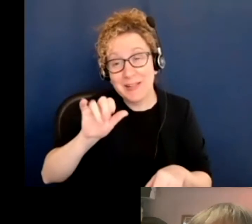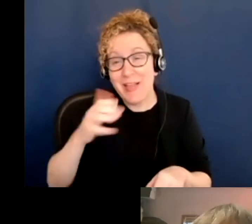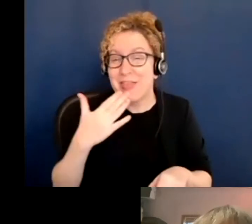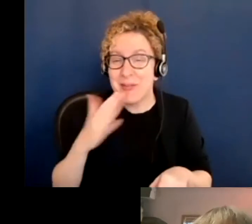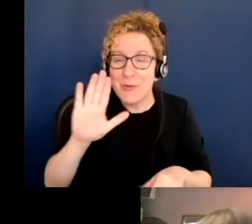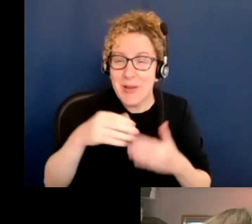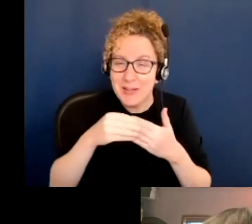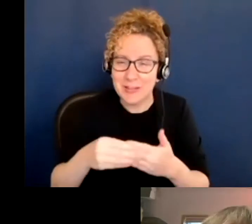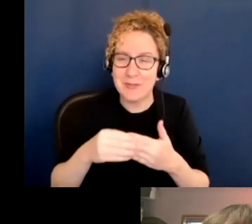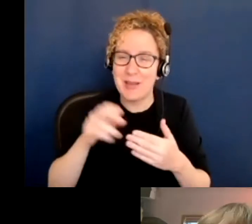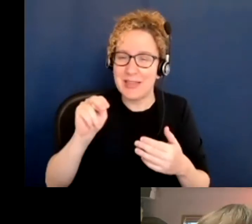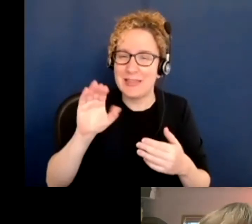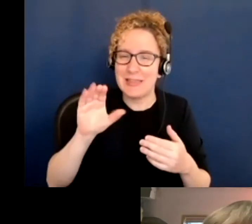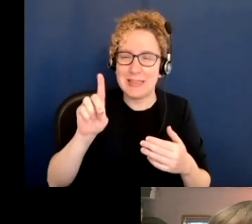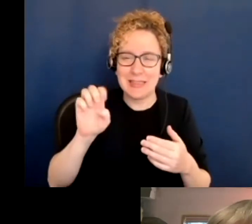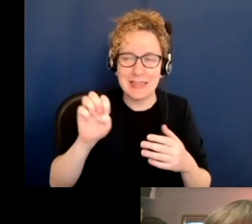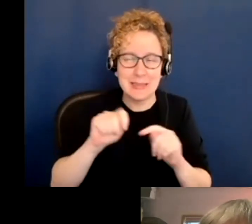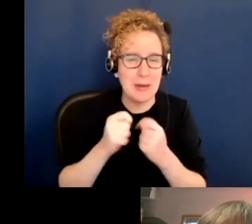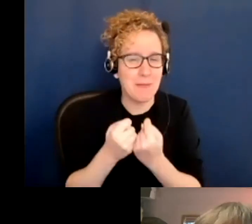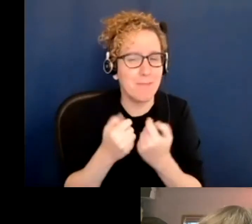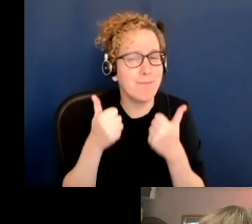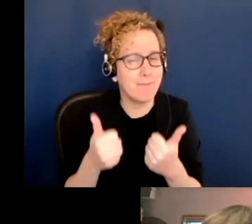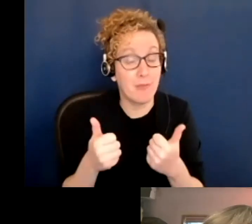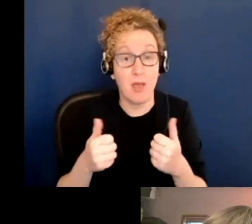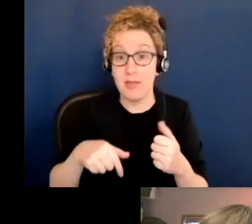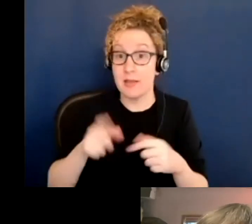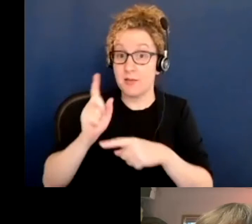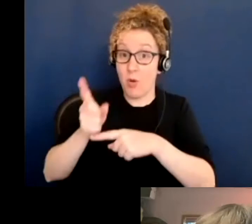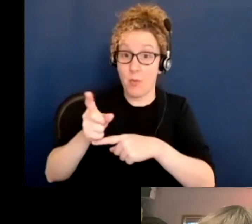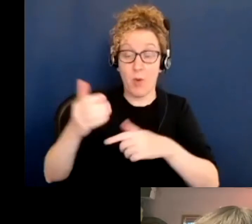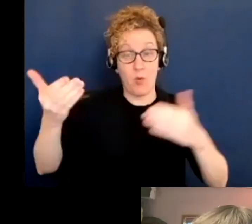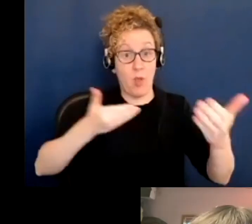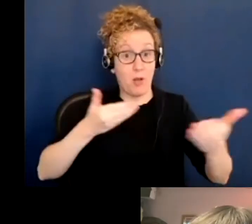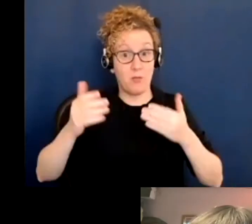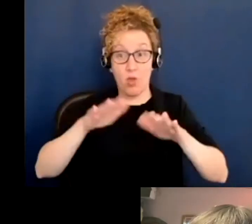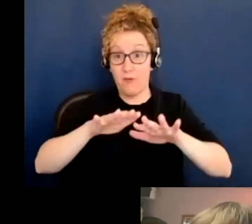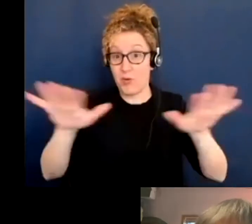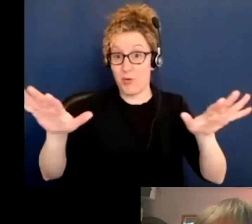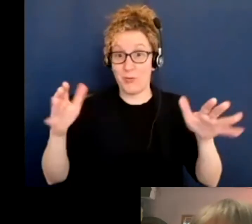I would like to welcome everyone who is here from the exchange community.